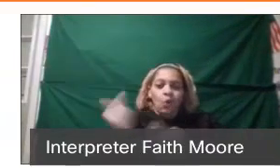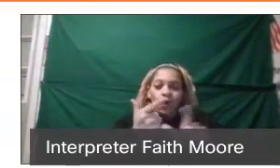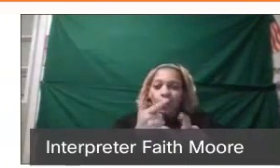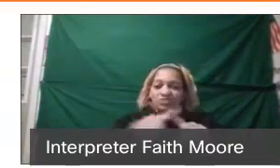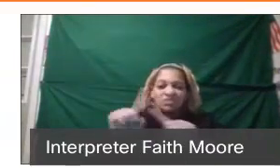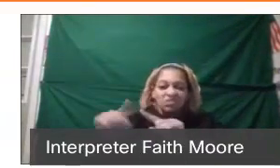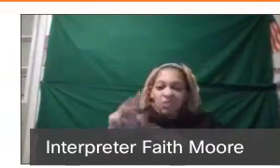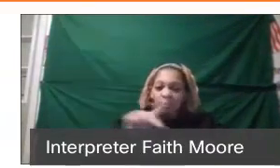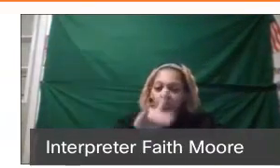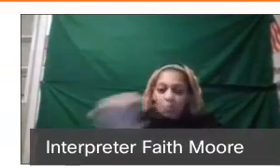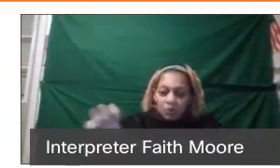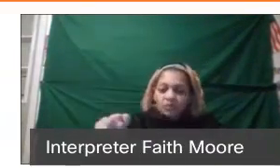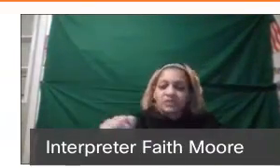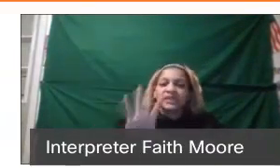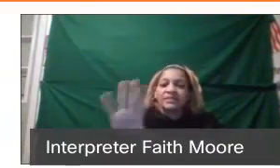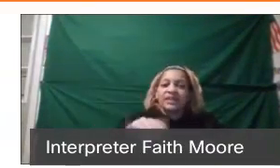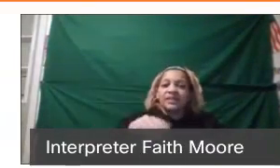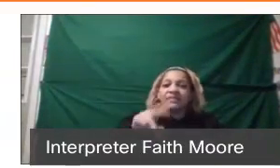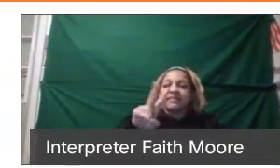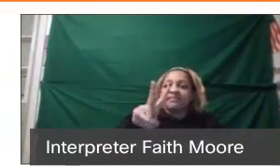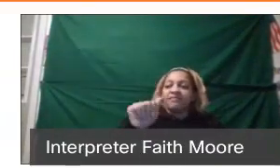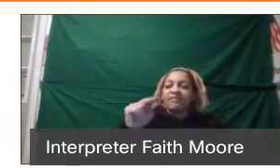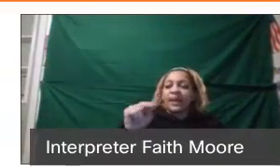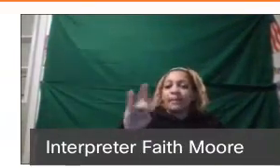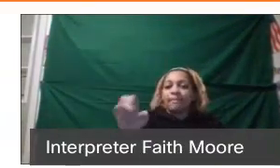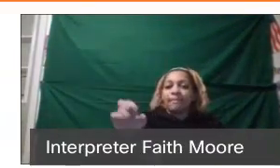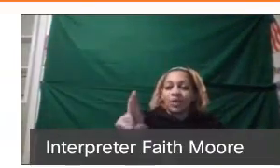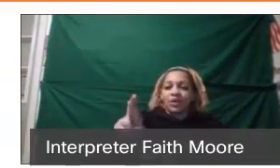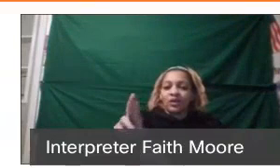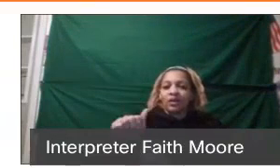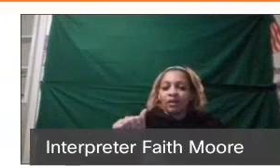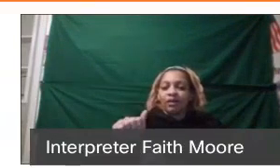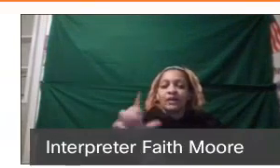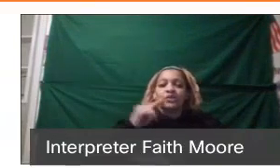Specifically accessing the trail.